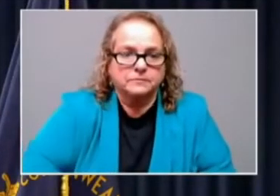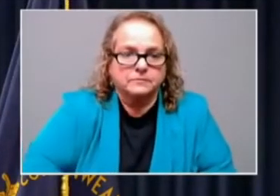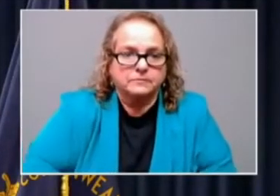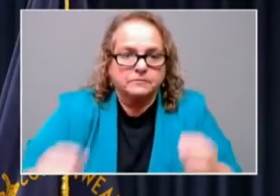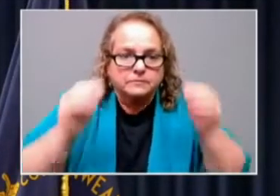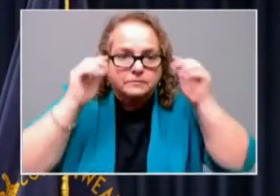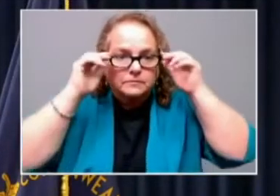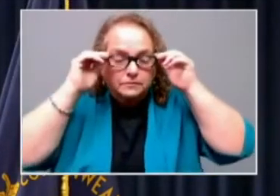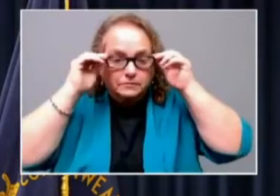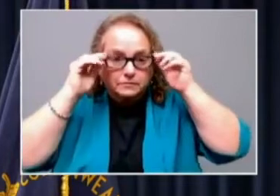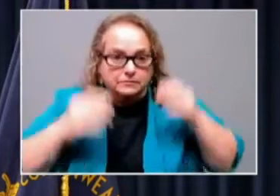good afternoon.